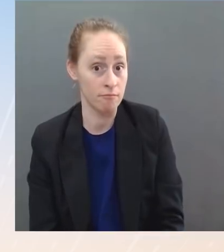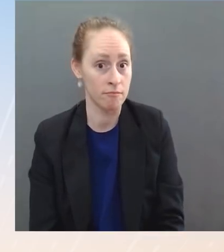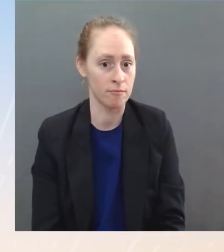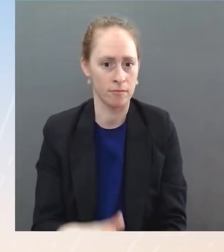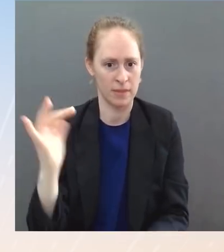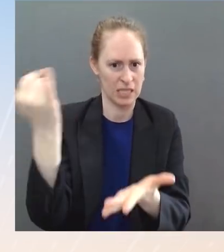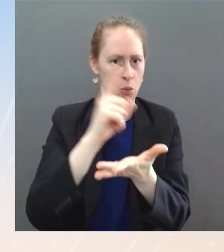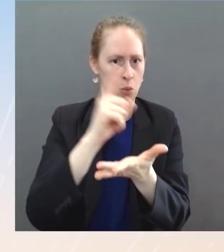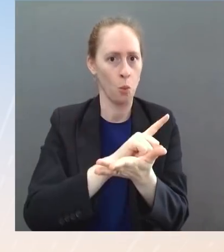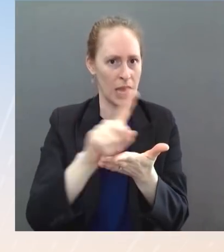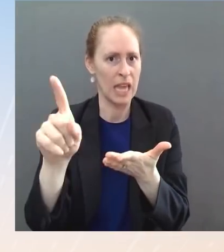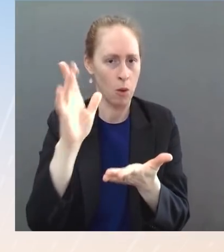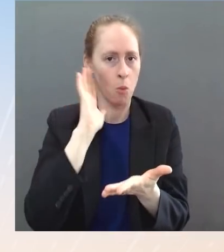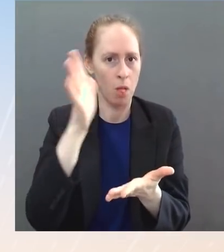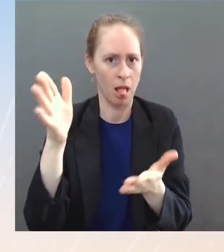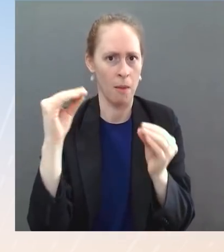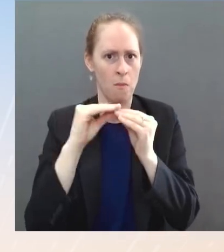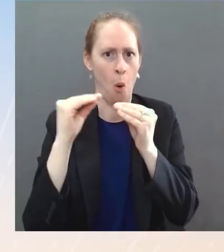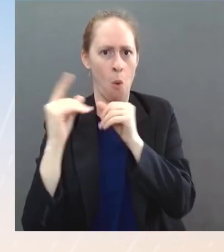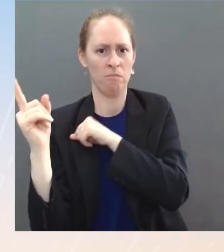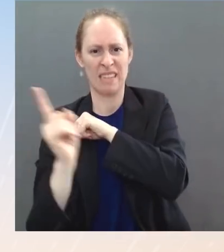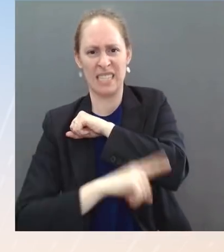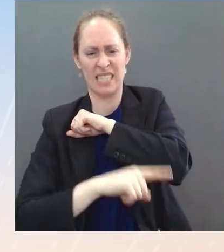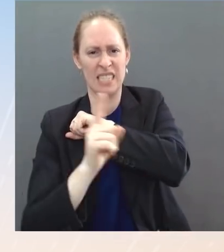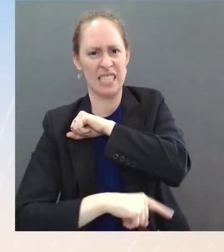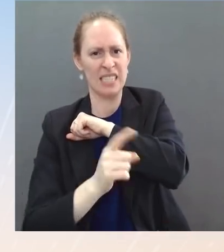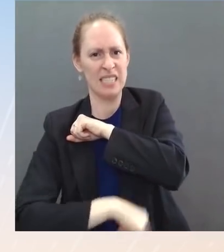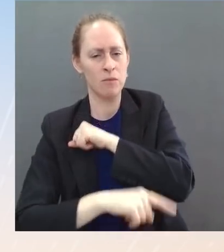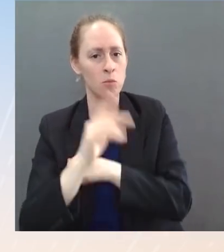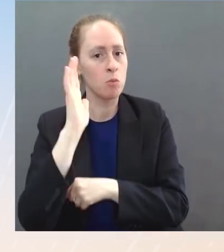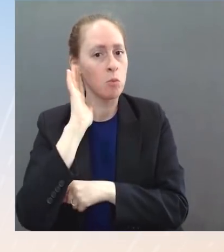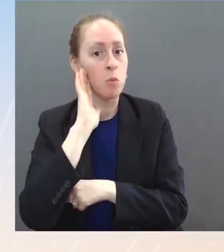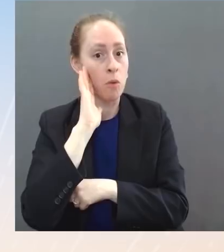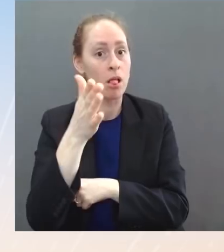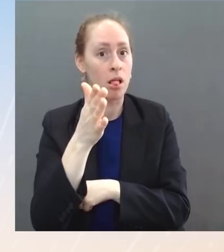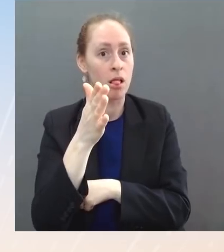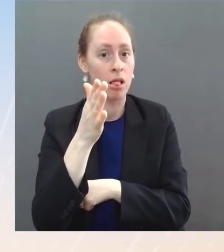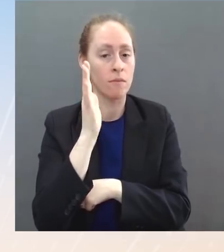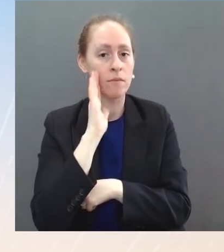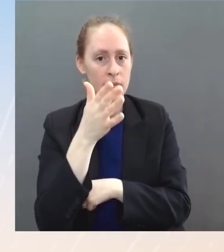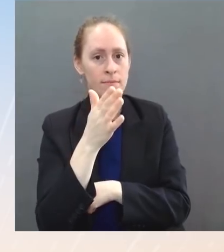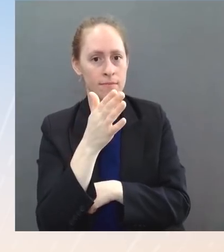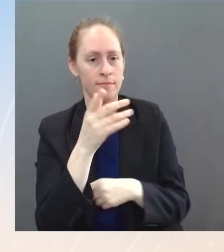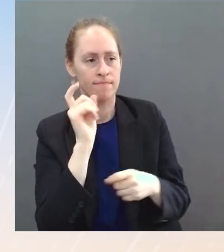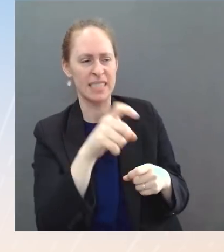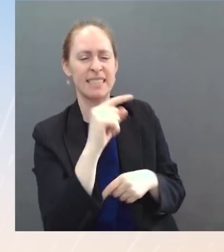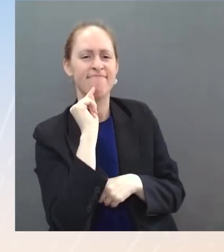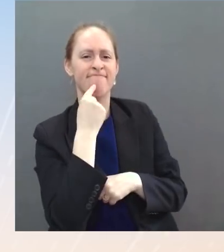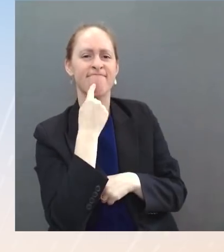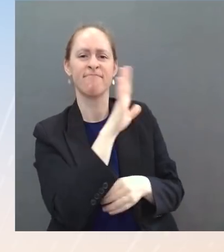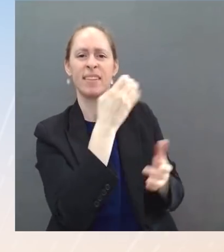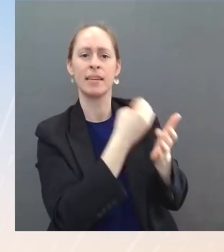But, yes, this week, we will have additional economic pressure elements to announce. The Press: And my last question, quickly.